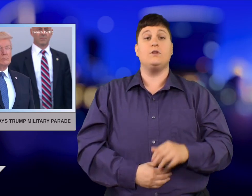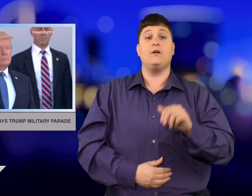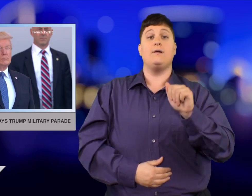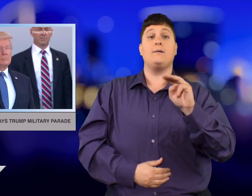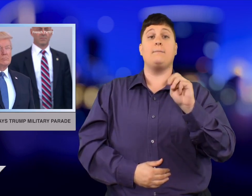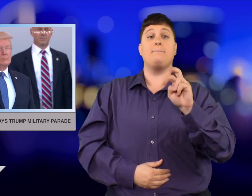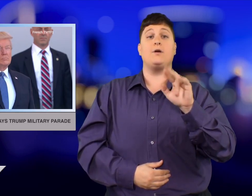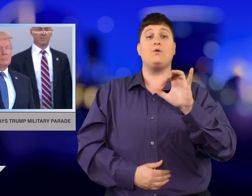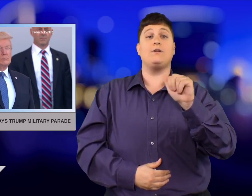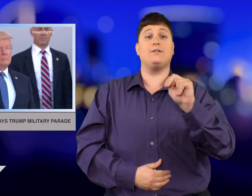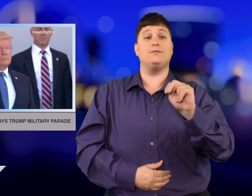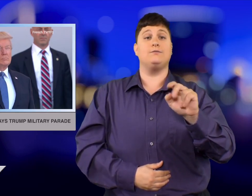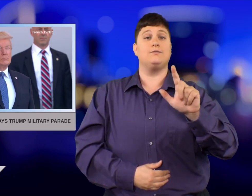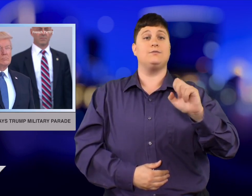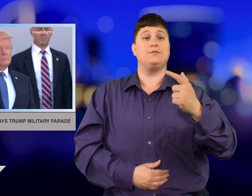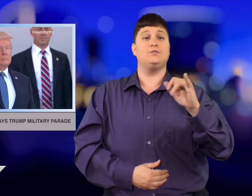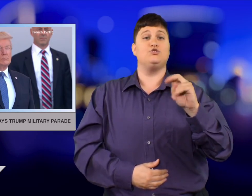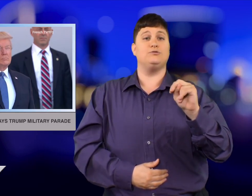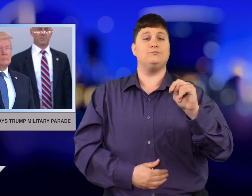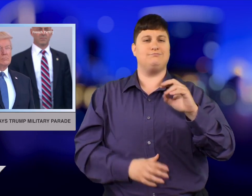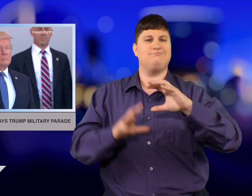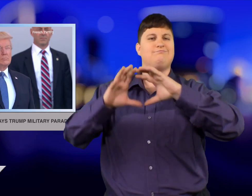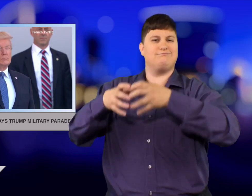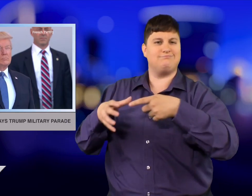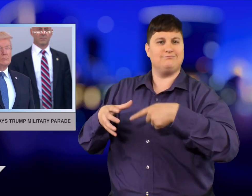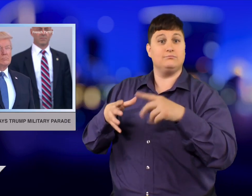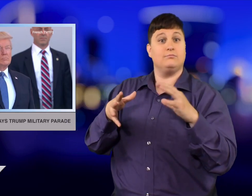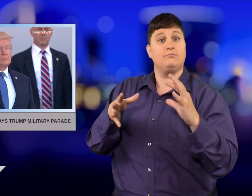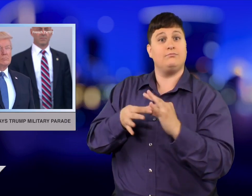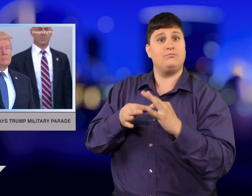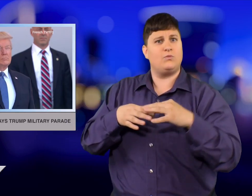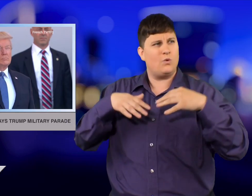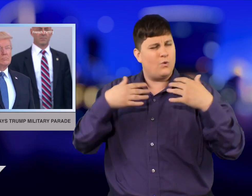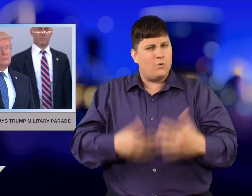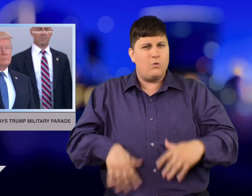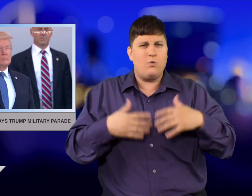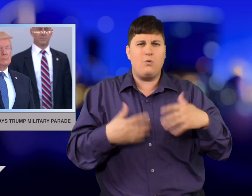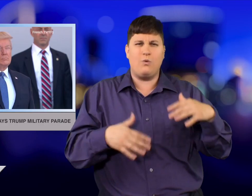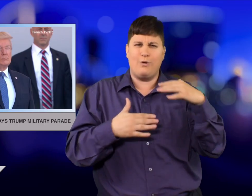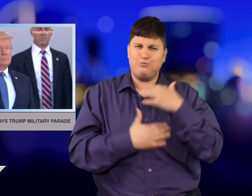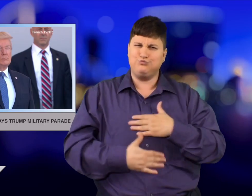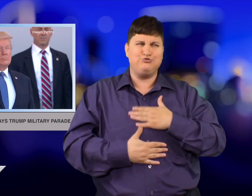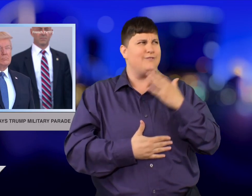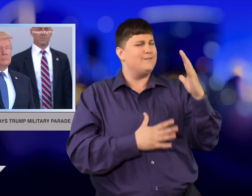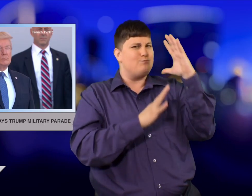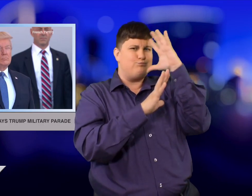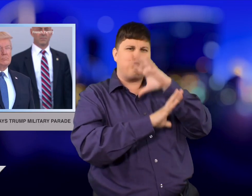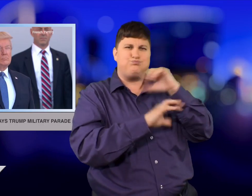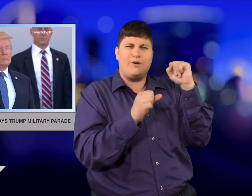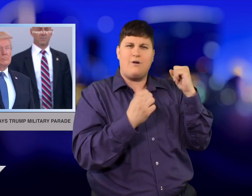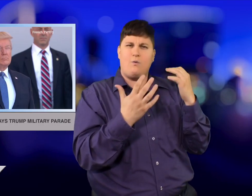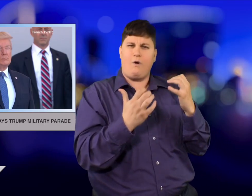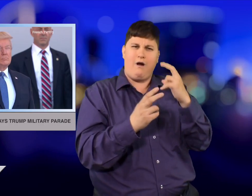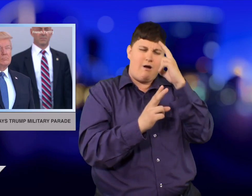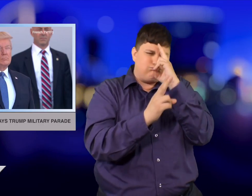The American Legion issued a statement saying it "appreciates that our president wants to